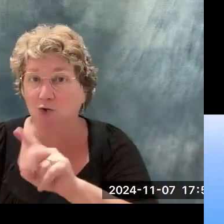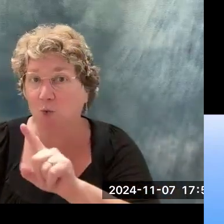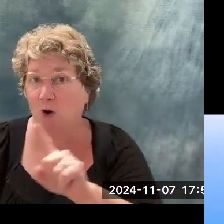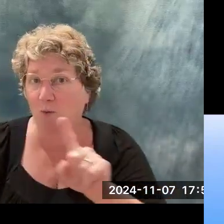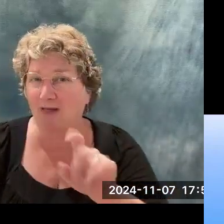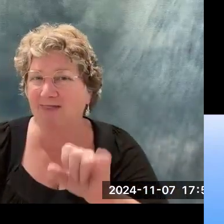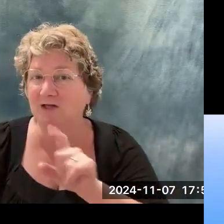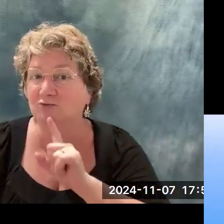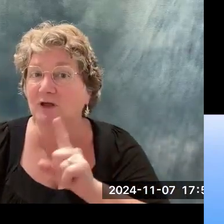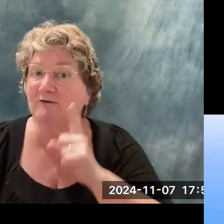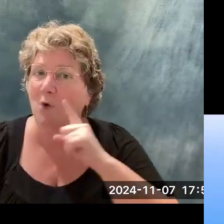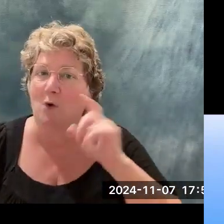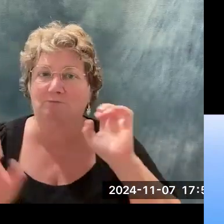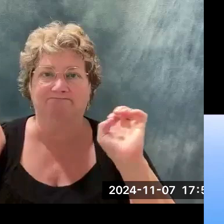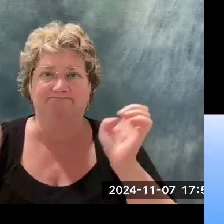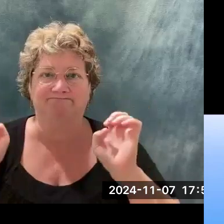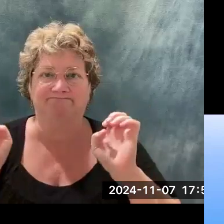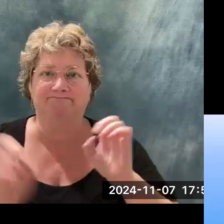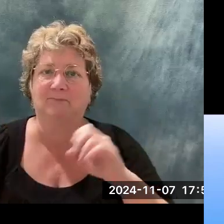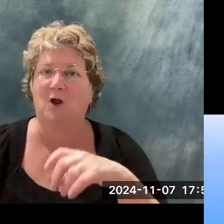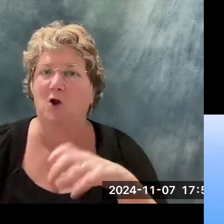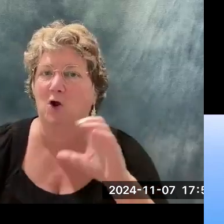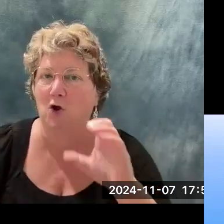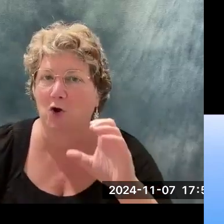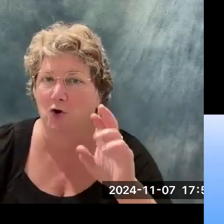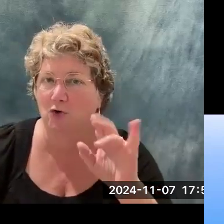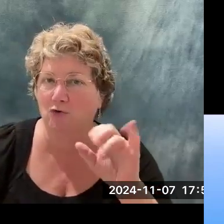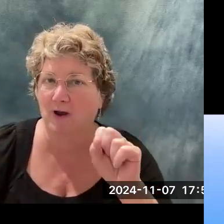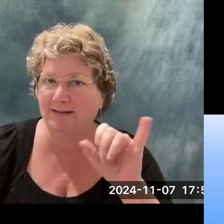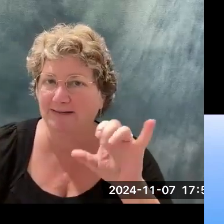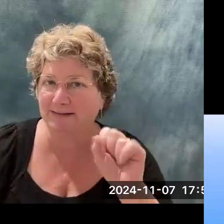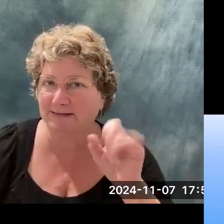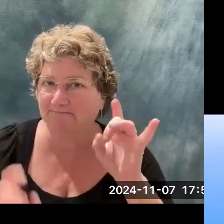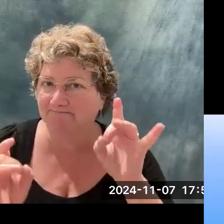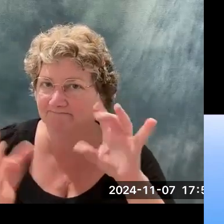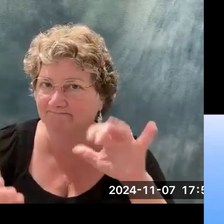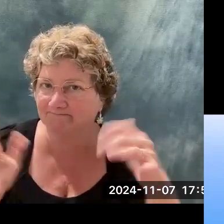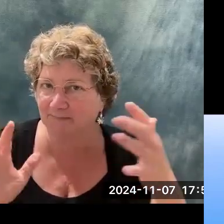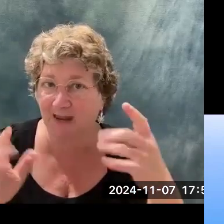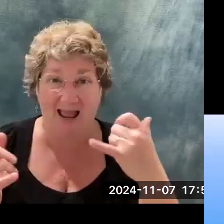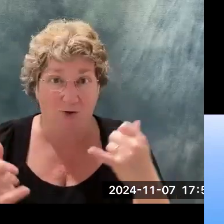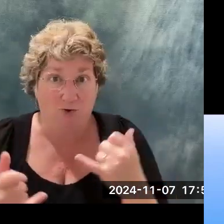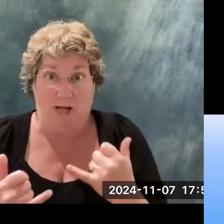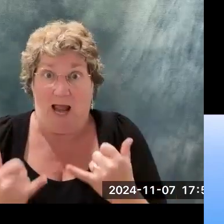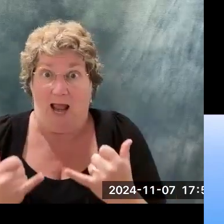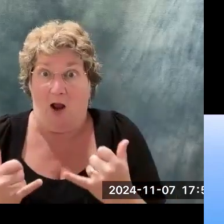So that is absolutely, if there's some sort of imminent risk or support that you need, 988